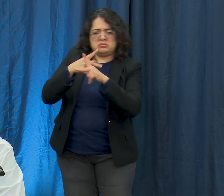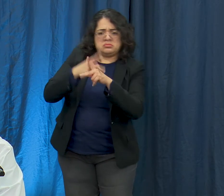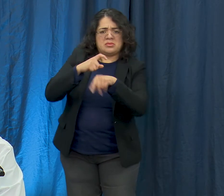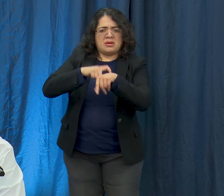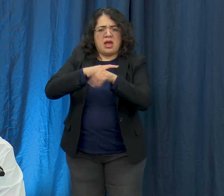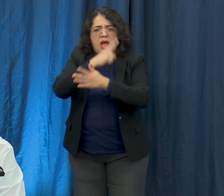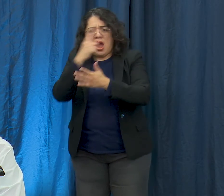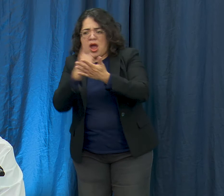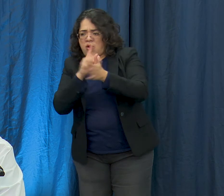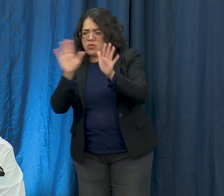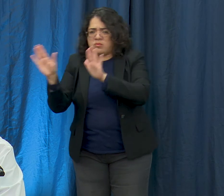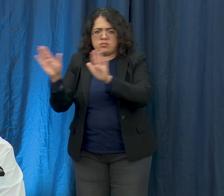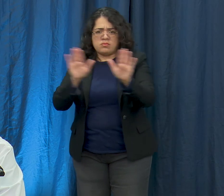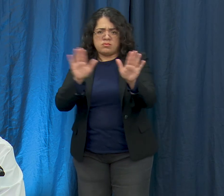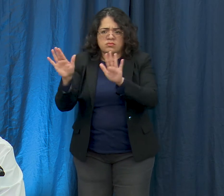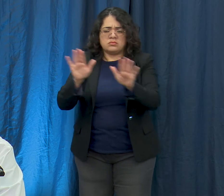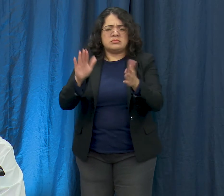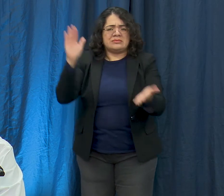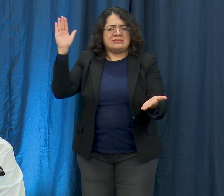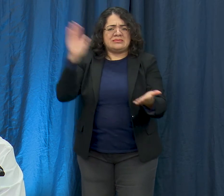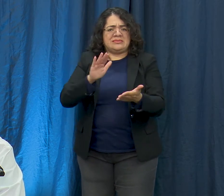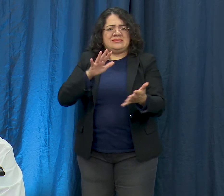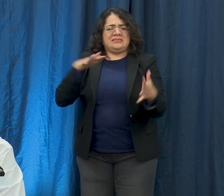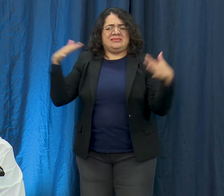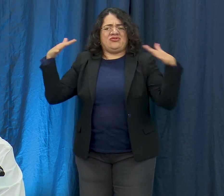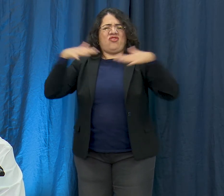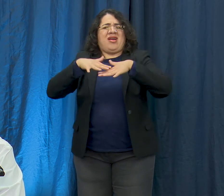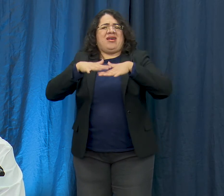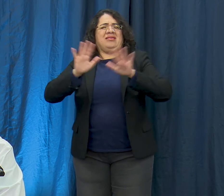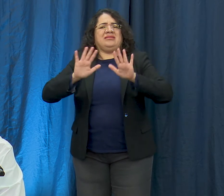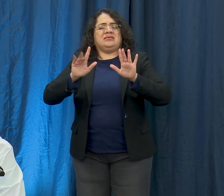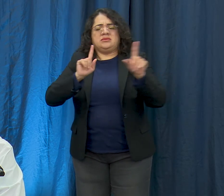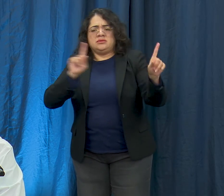healthcare services at this time, it's just making sure that you're putting the